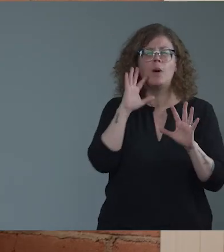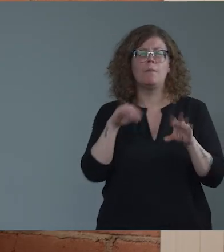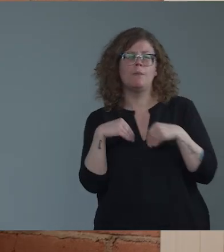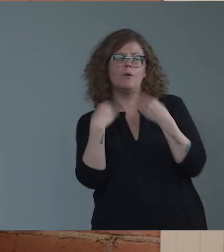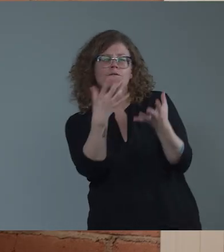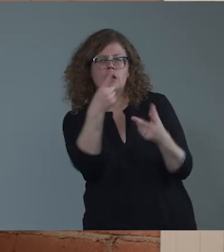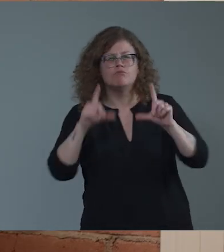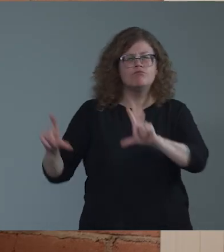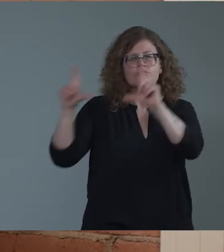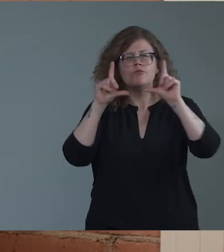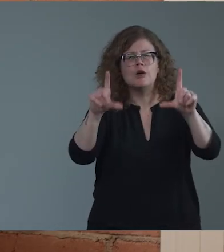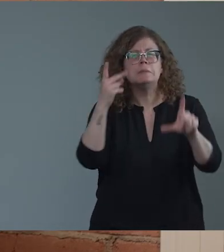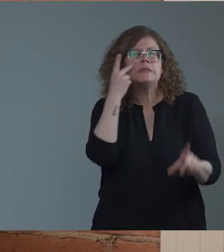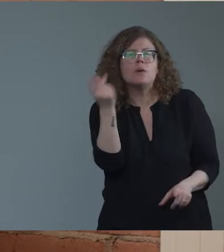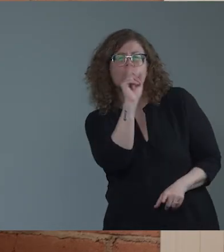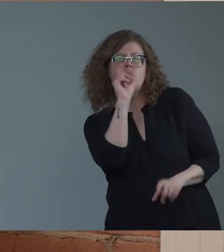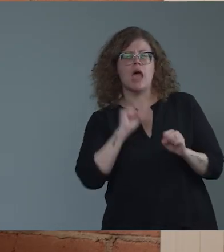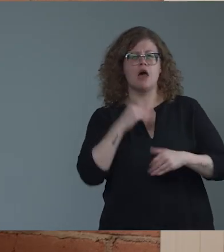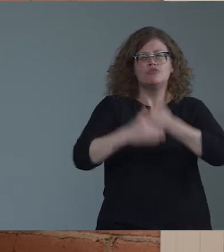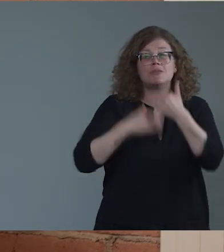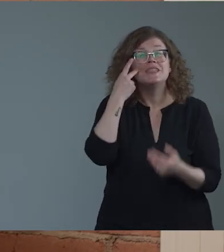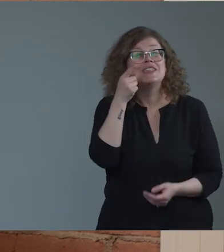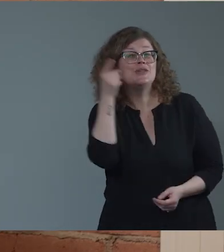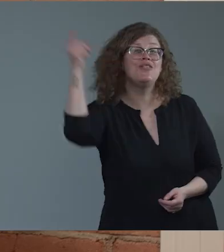that will provide you with the framework for where we're going next. See you then.